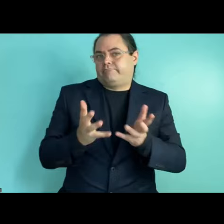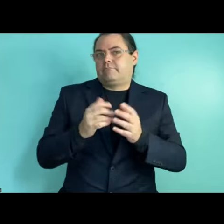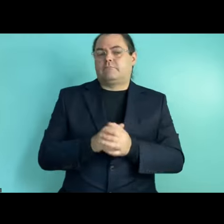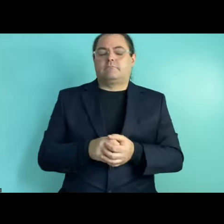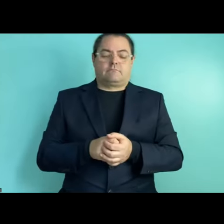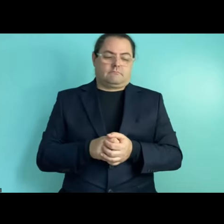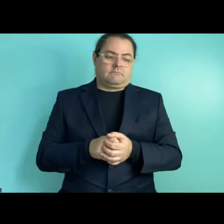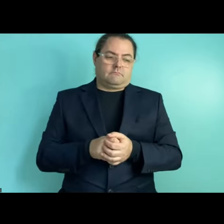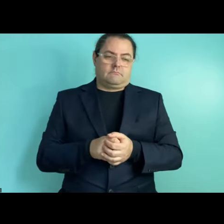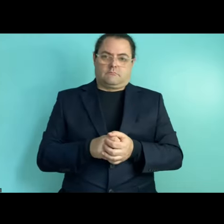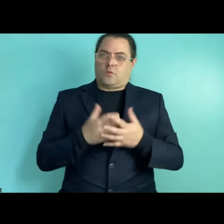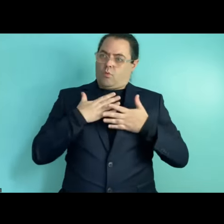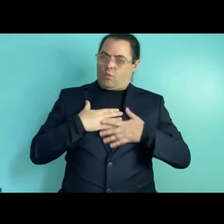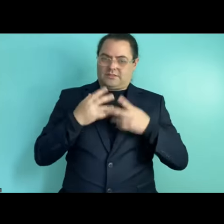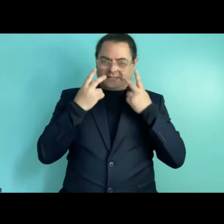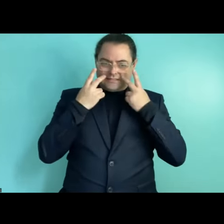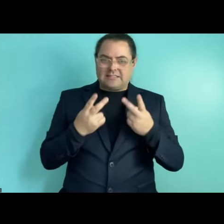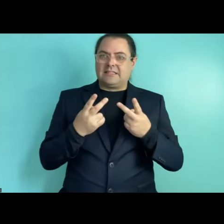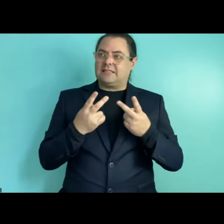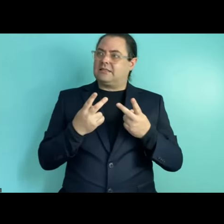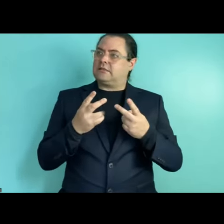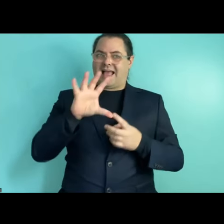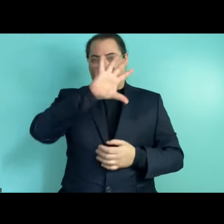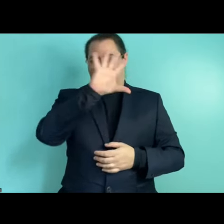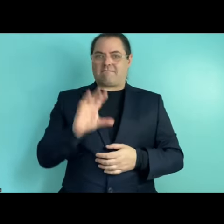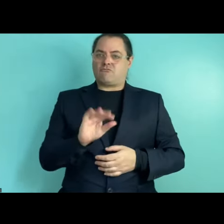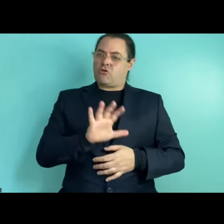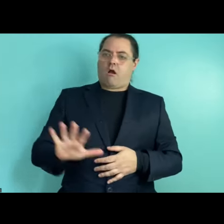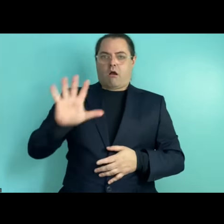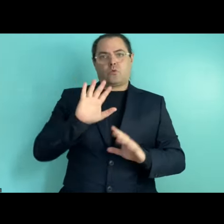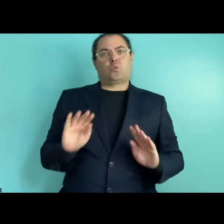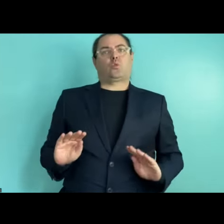the person disappeared. 15:42:25 I mean, the use of Africa have access